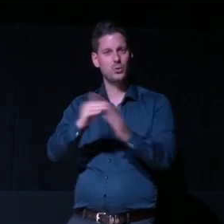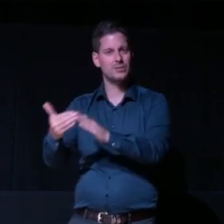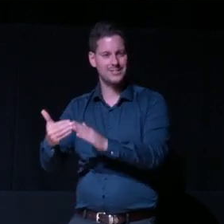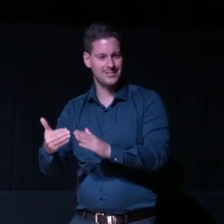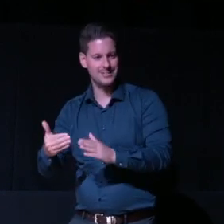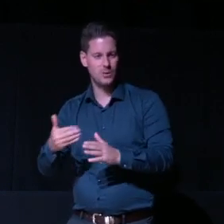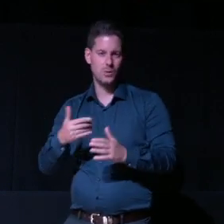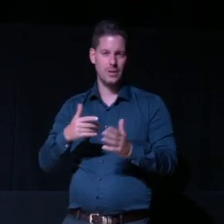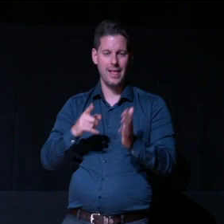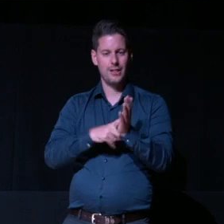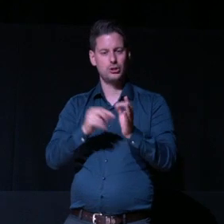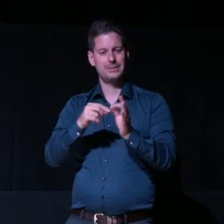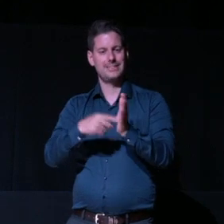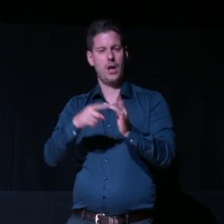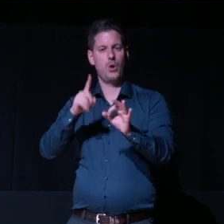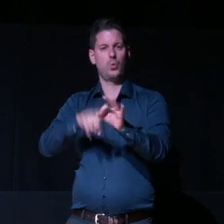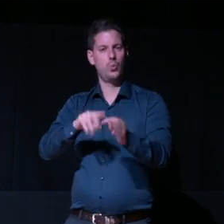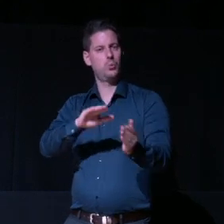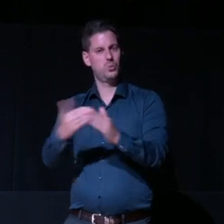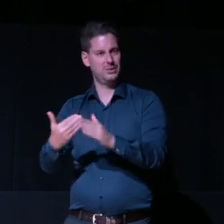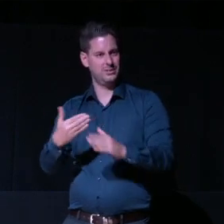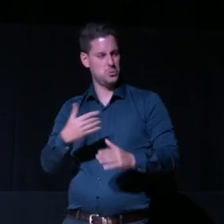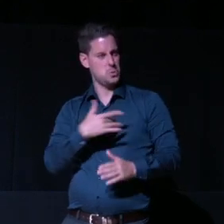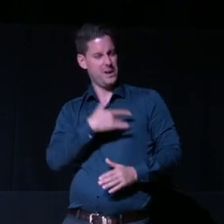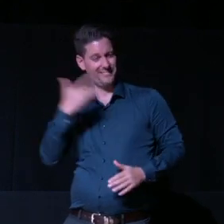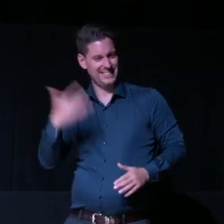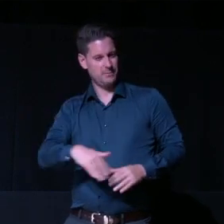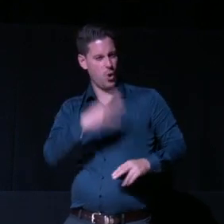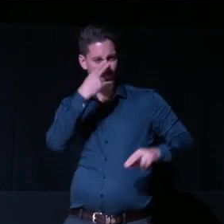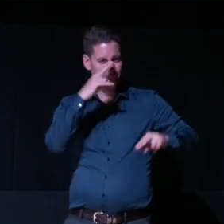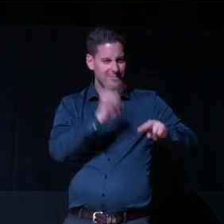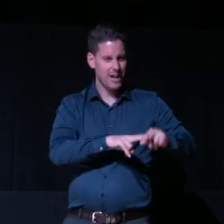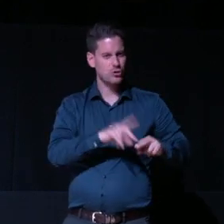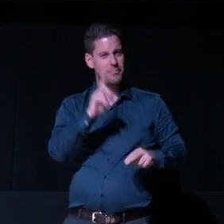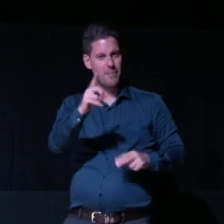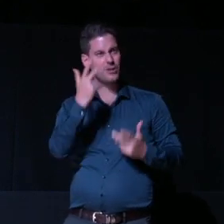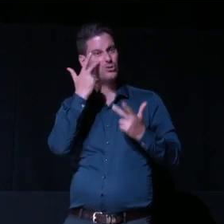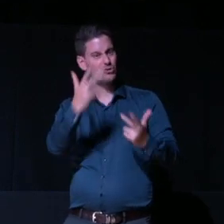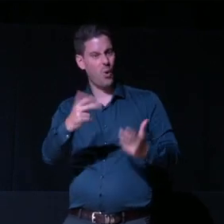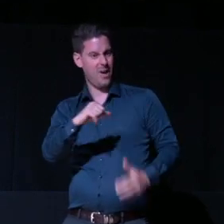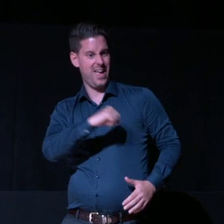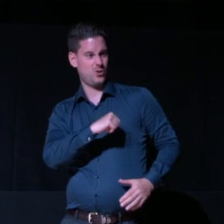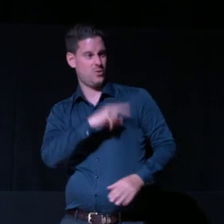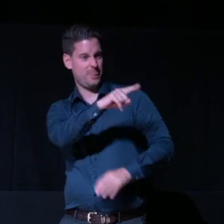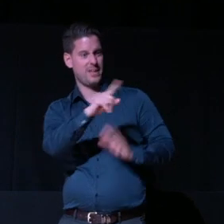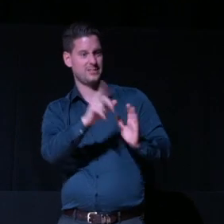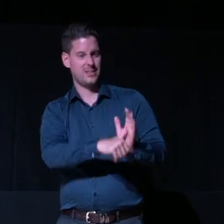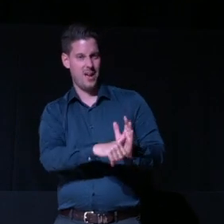But I suppose in a sense it's giving us the view of attitudes that existed in a certain time. We don't necessarily